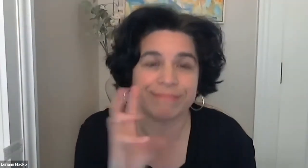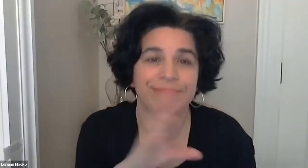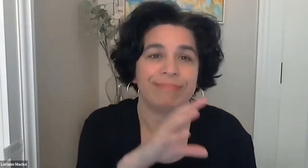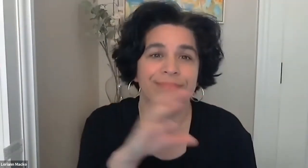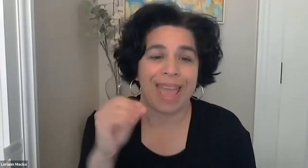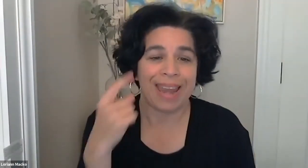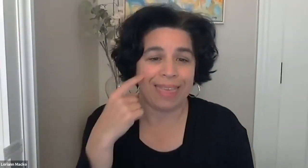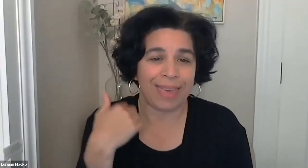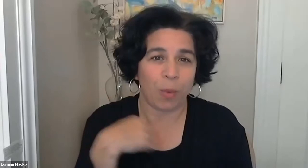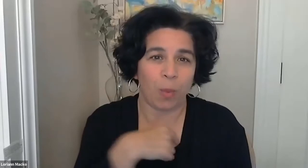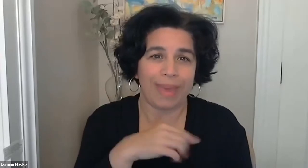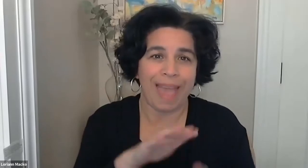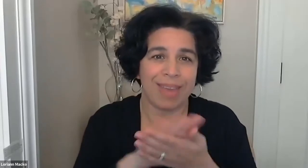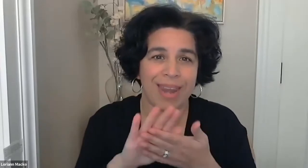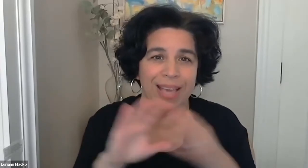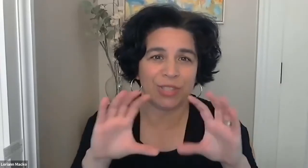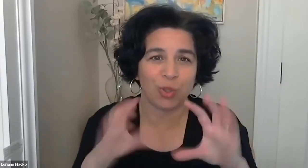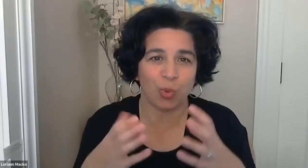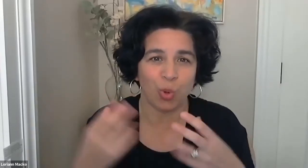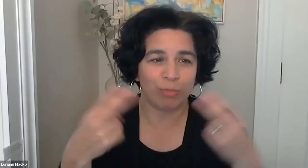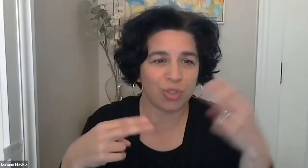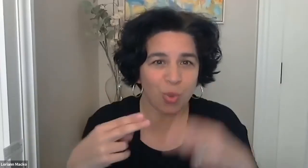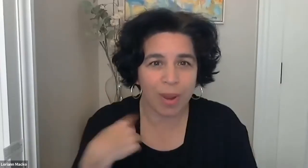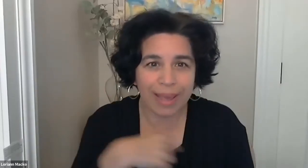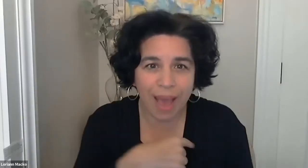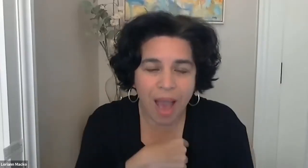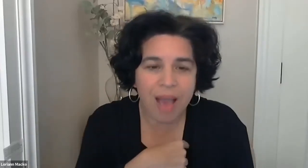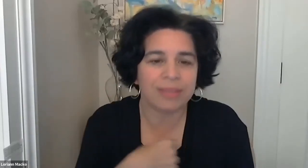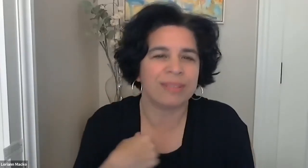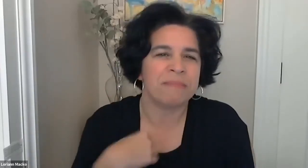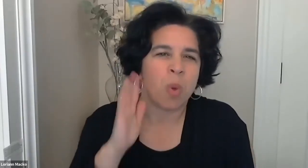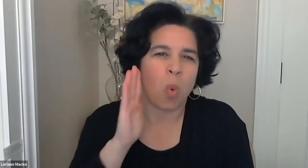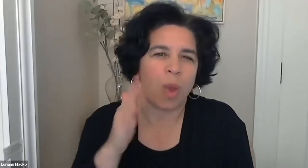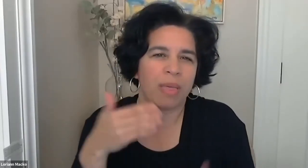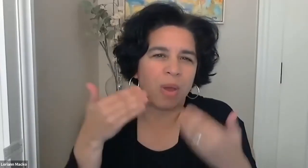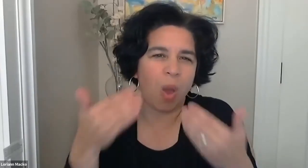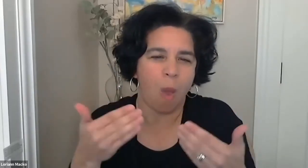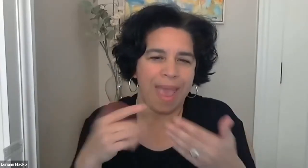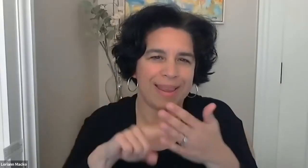Loriann: Ok. It is 6:00. And I think we have a nice group joining us.